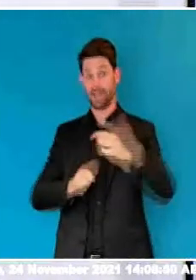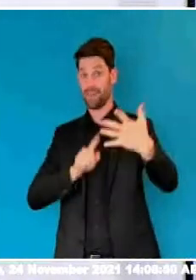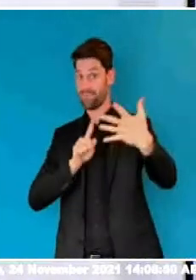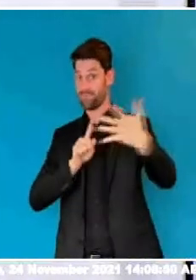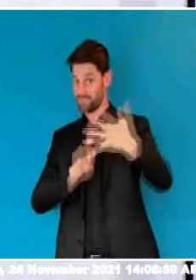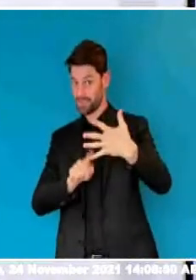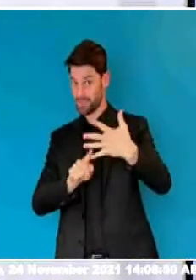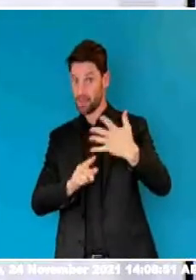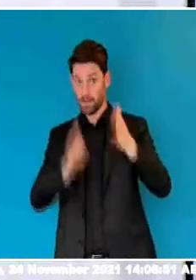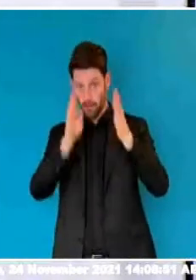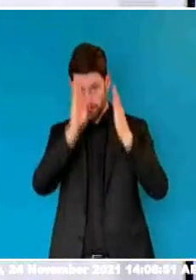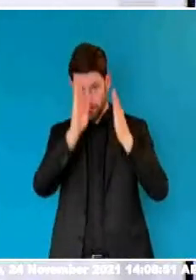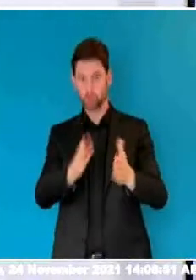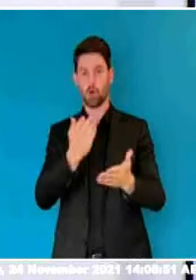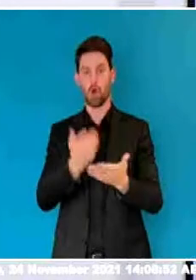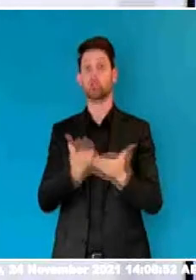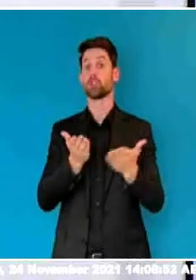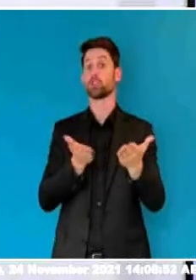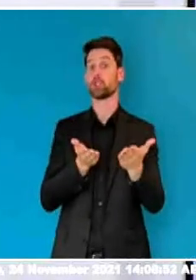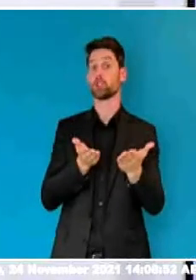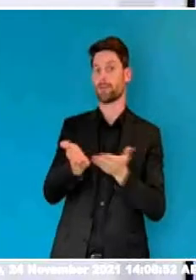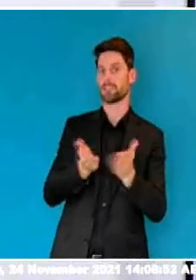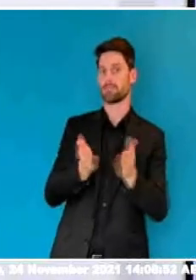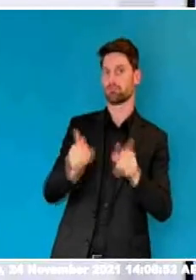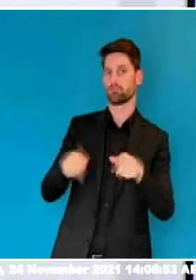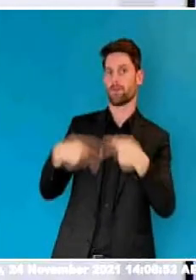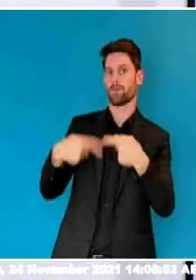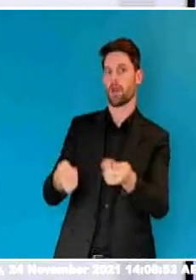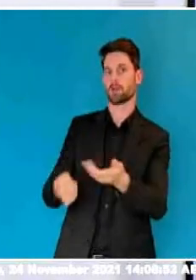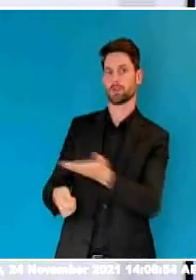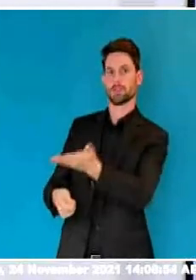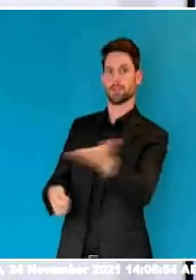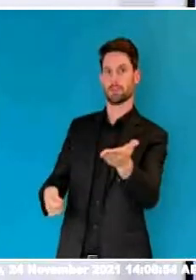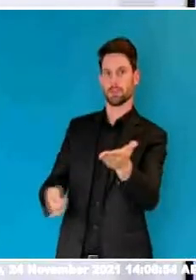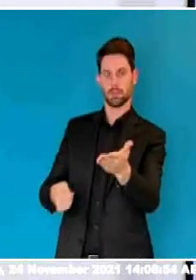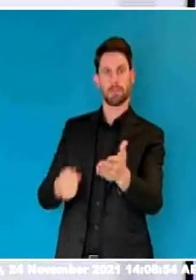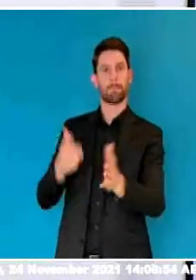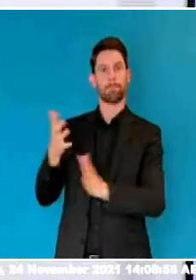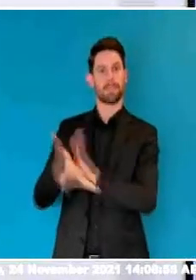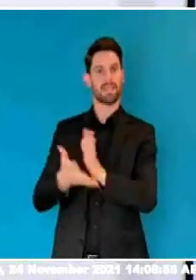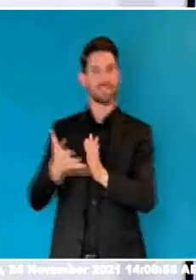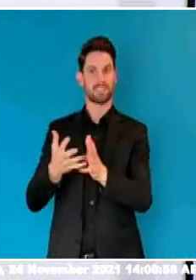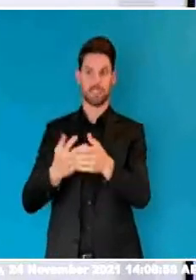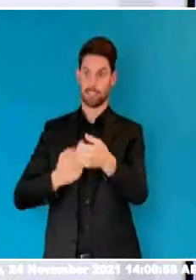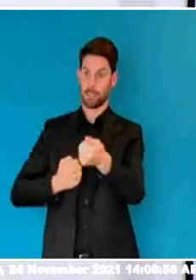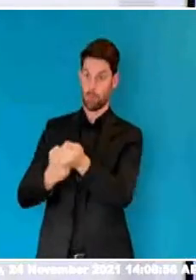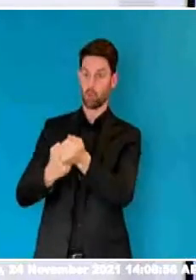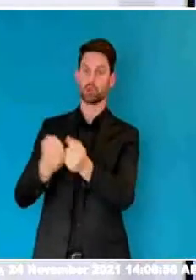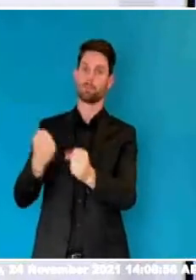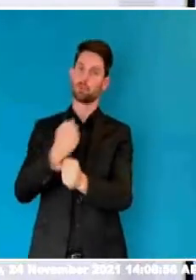on providers providing general practitioners support to facilitate work participation.